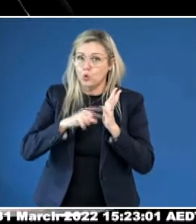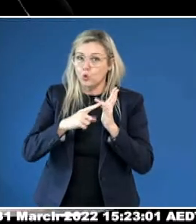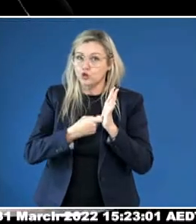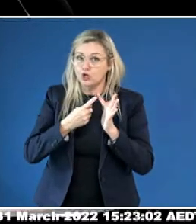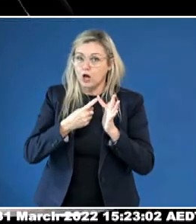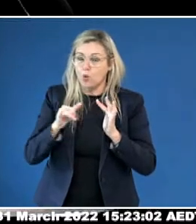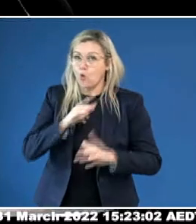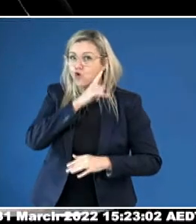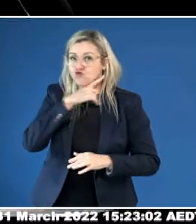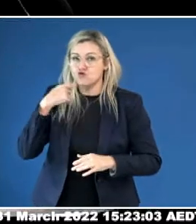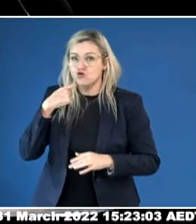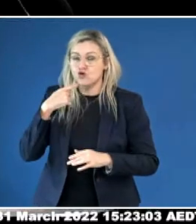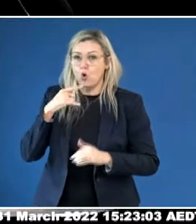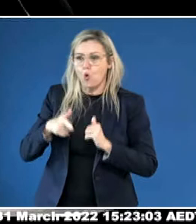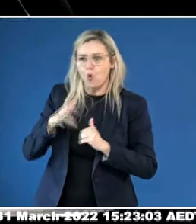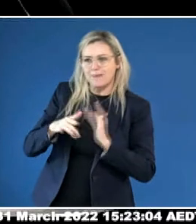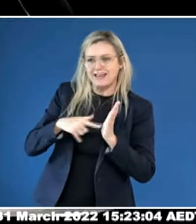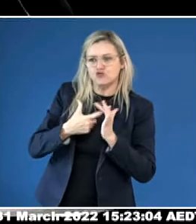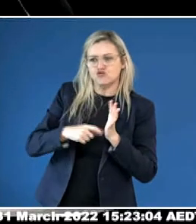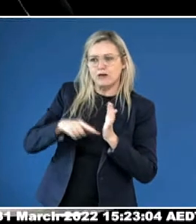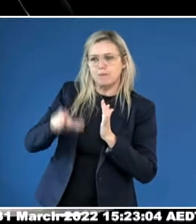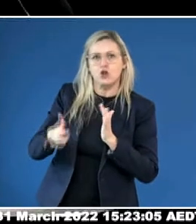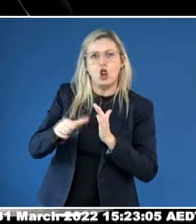punishment under certain circumstances.